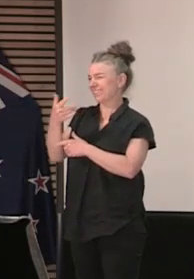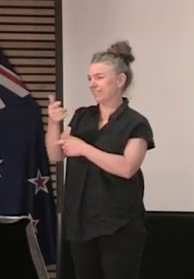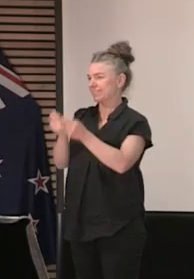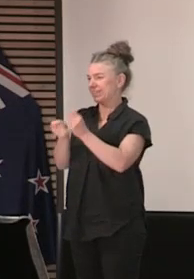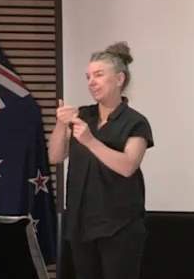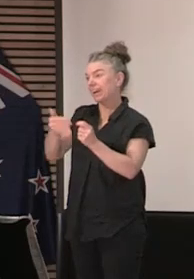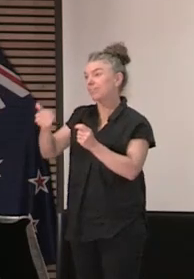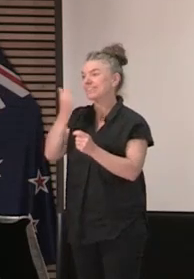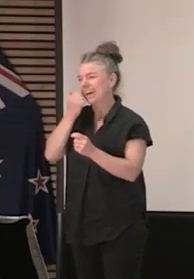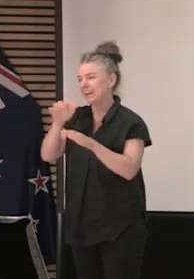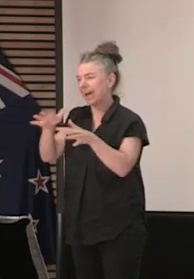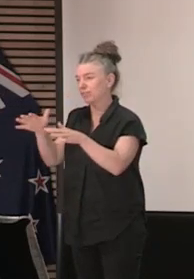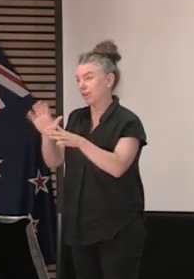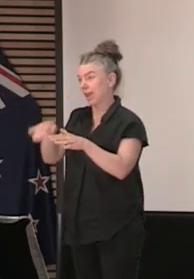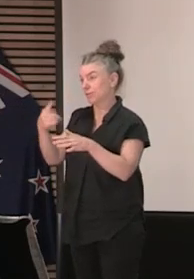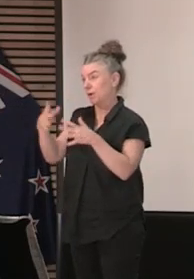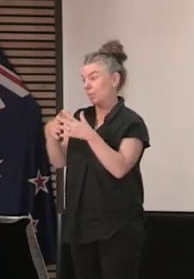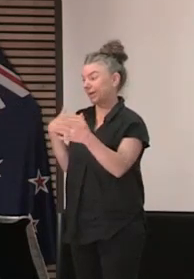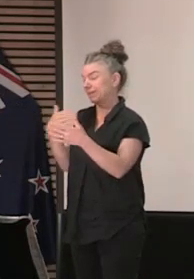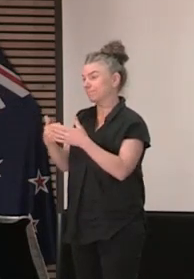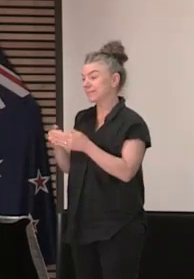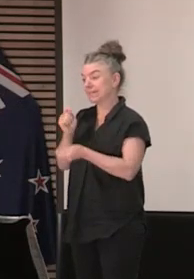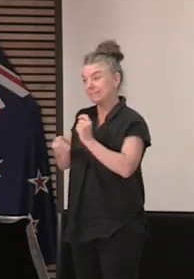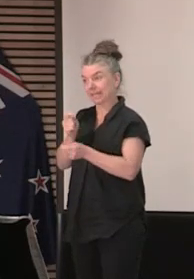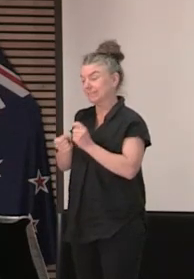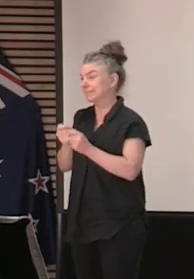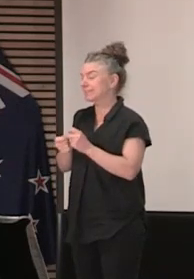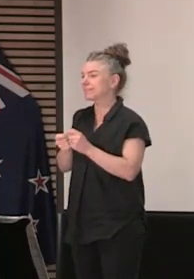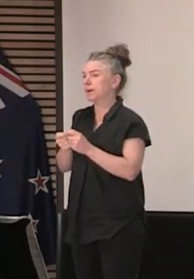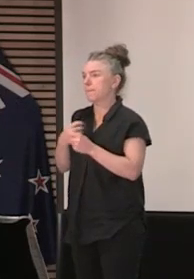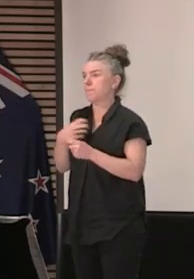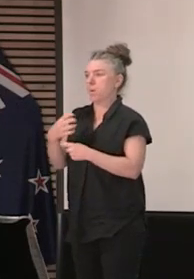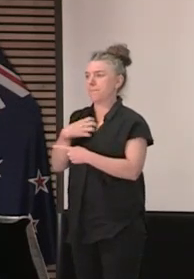We still have good test. . capacity and that continues to. increase, as supplies come in.